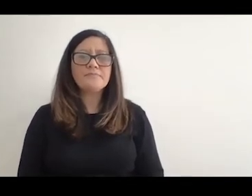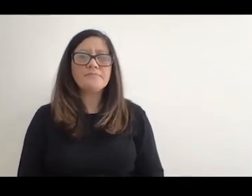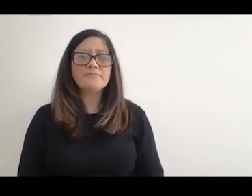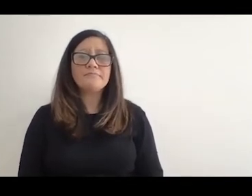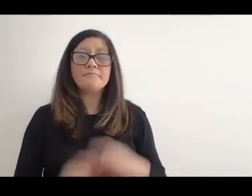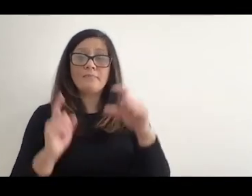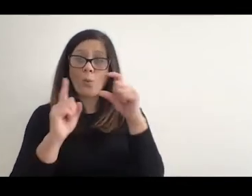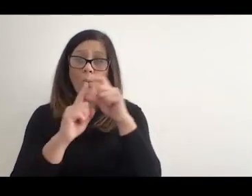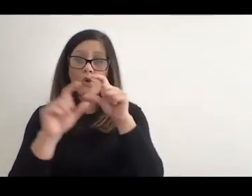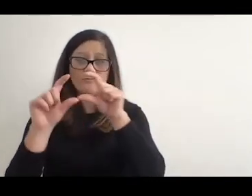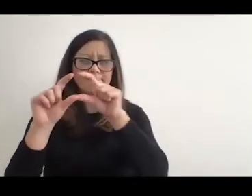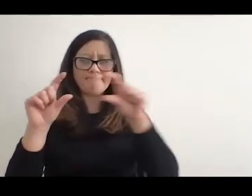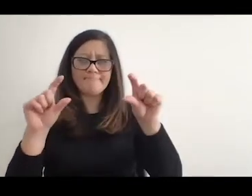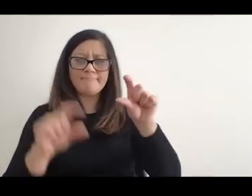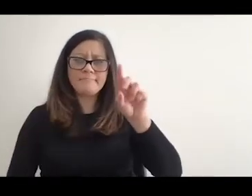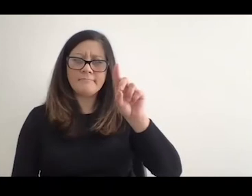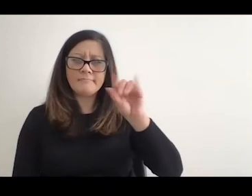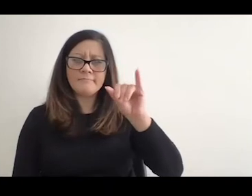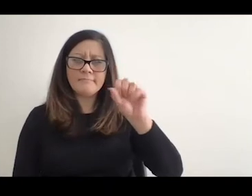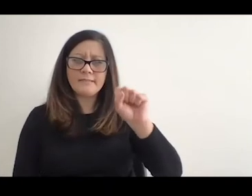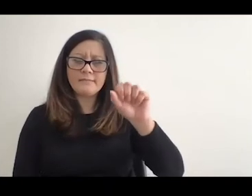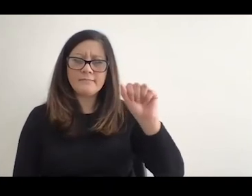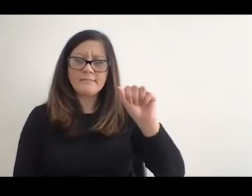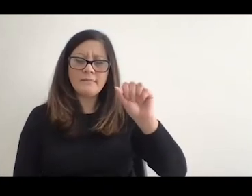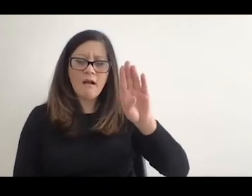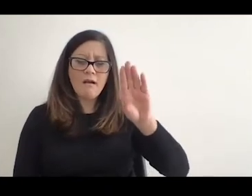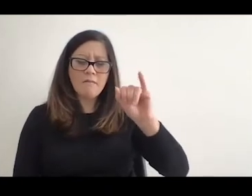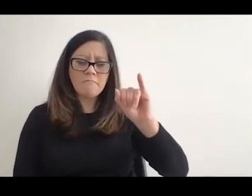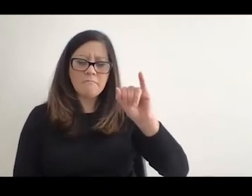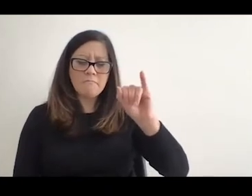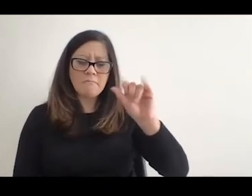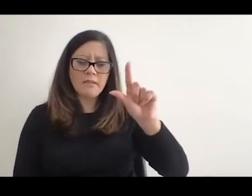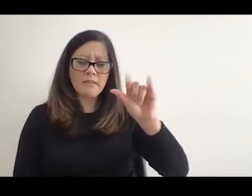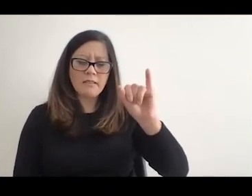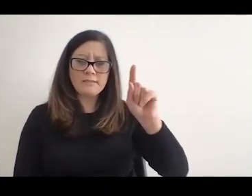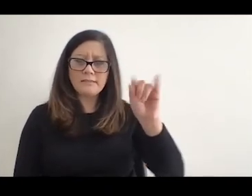Disability. Dis-ability.